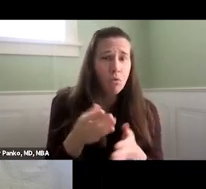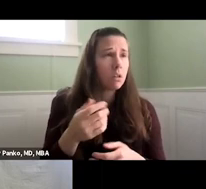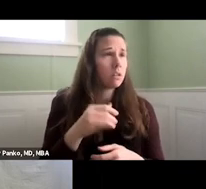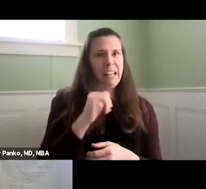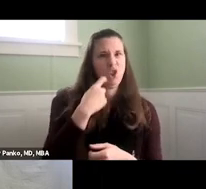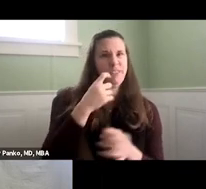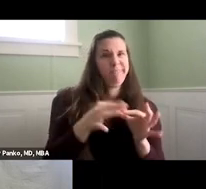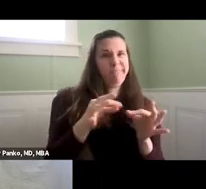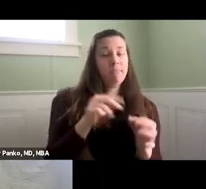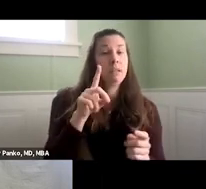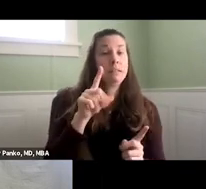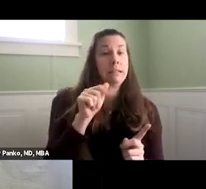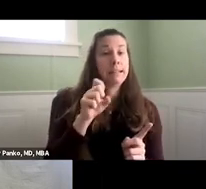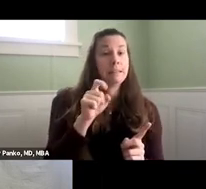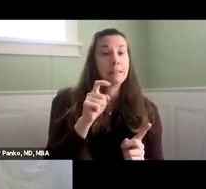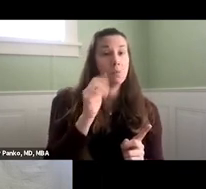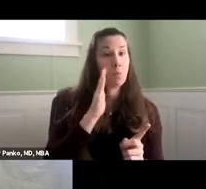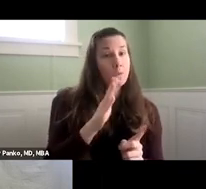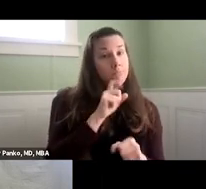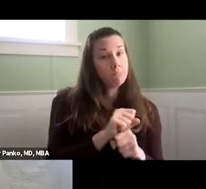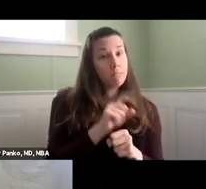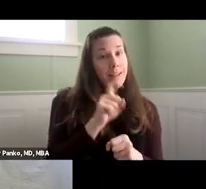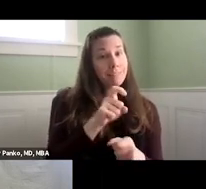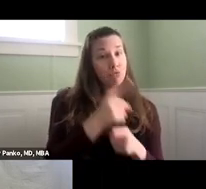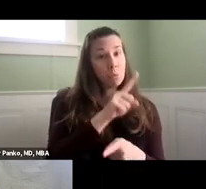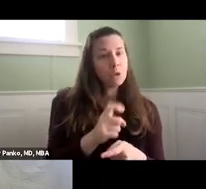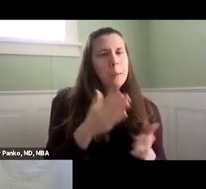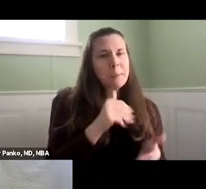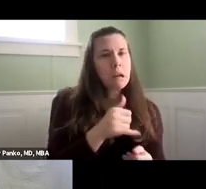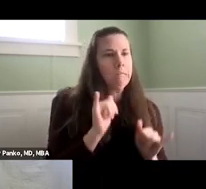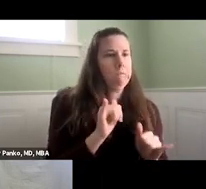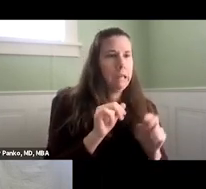a sensory disability and sometimes that is appropriate, sometimes it can be difficult